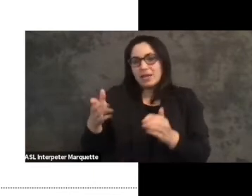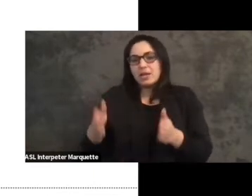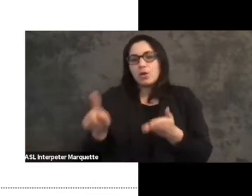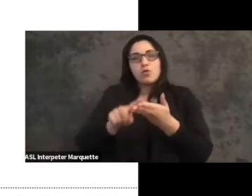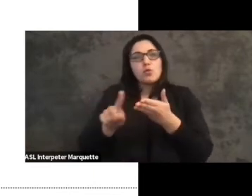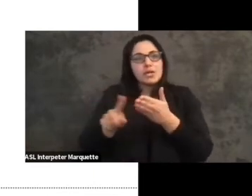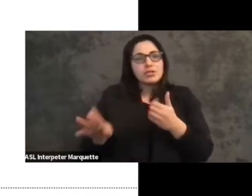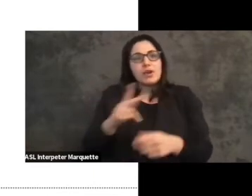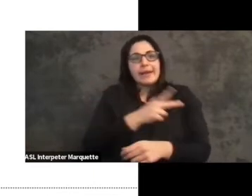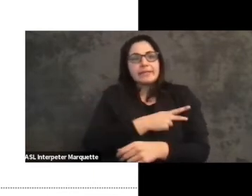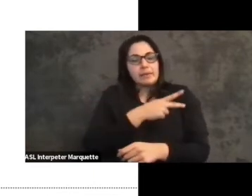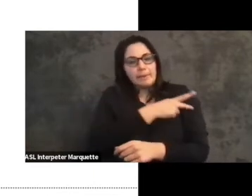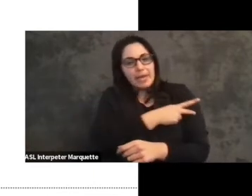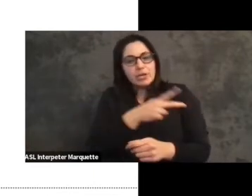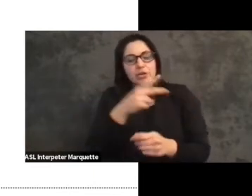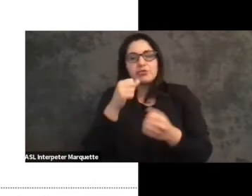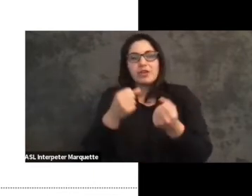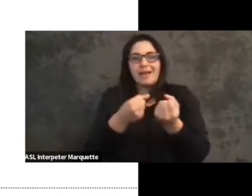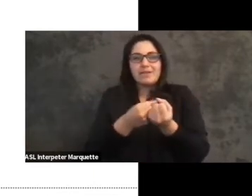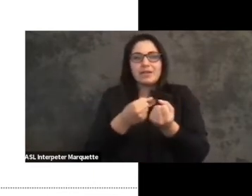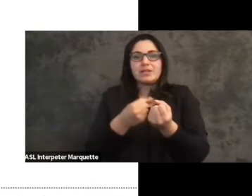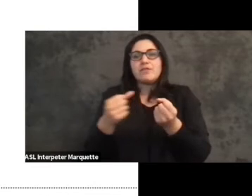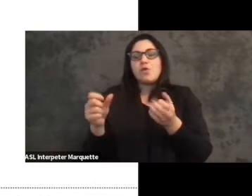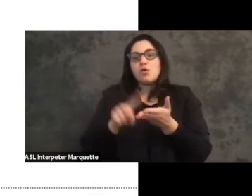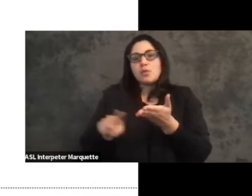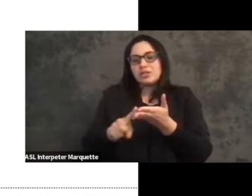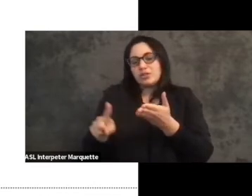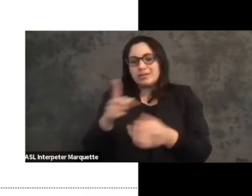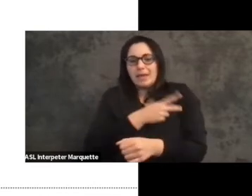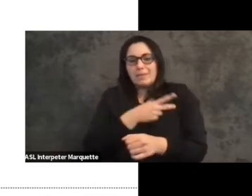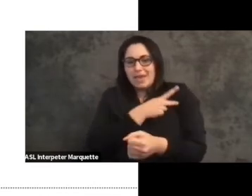She's currently co leading the Patient Led Research Collaborative PLRC and interdisciplinary